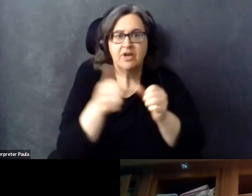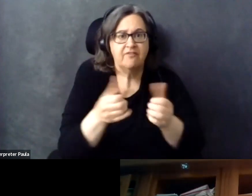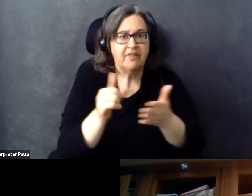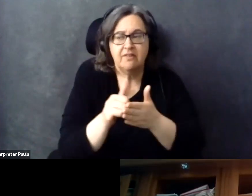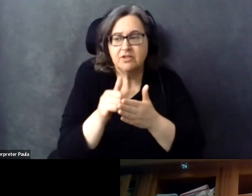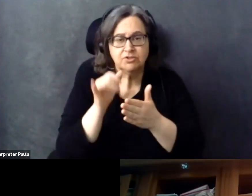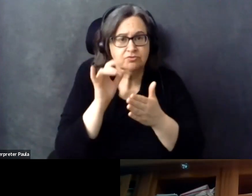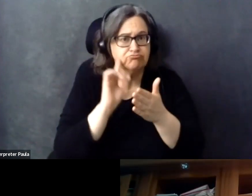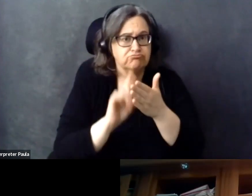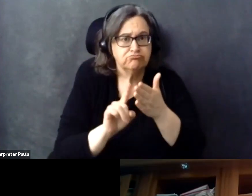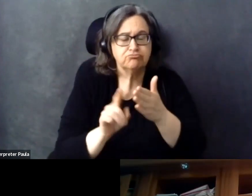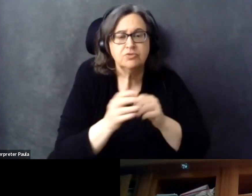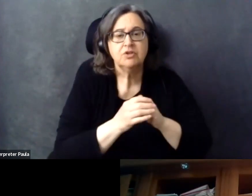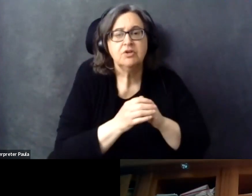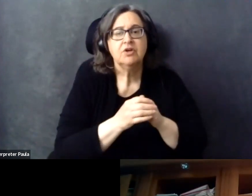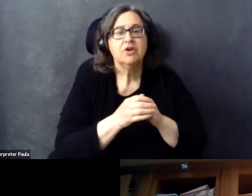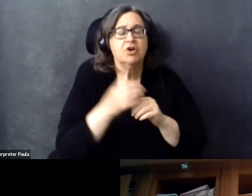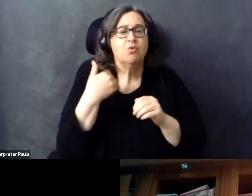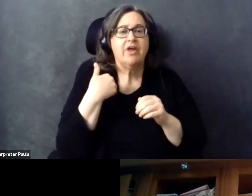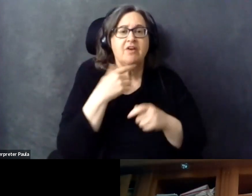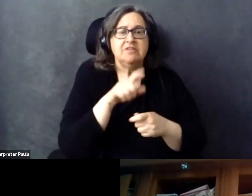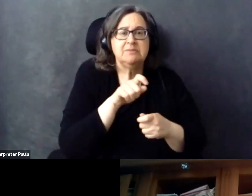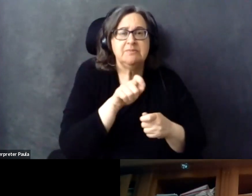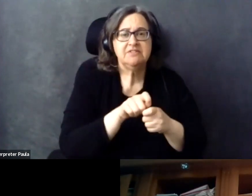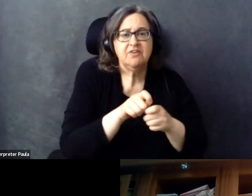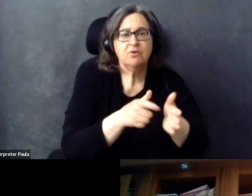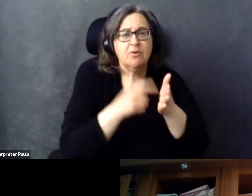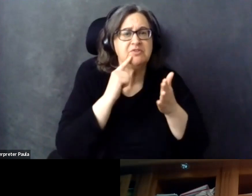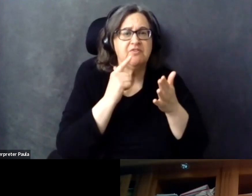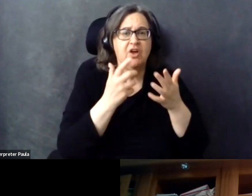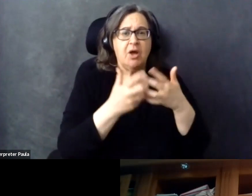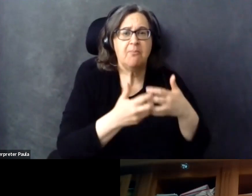and then you get the access to the whole market